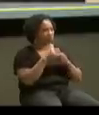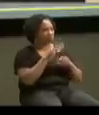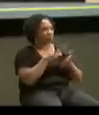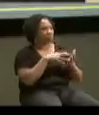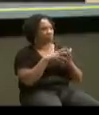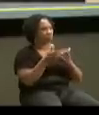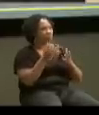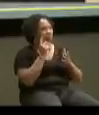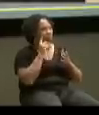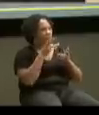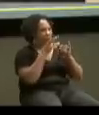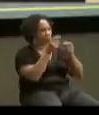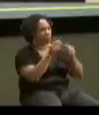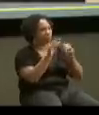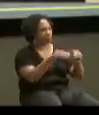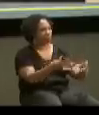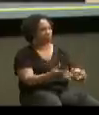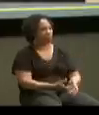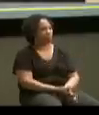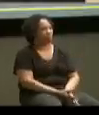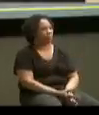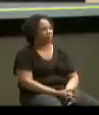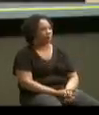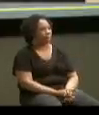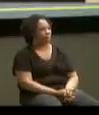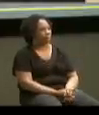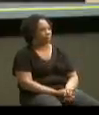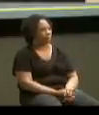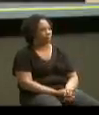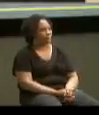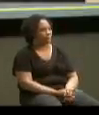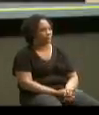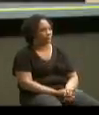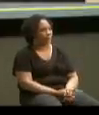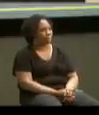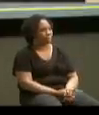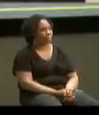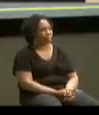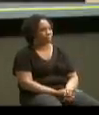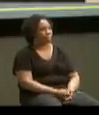SCHEDULES AND AVAILABLE AS A SOLUTION PROVIDER.